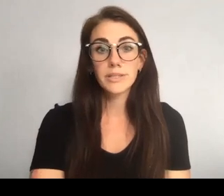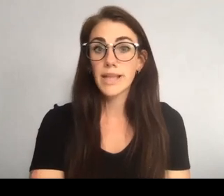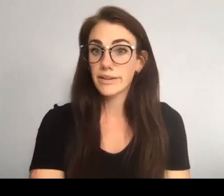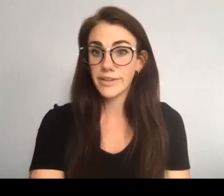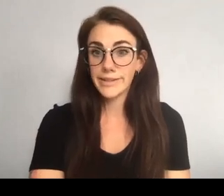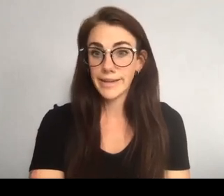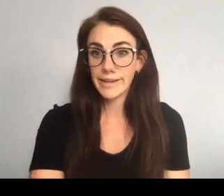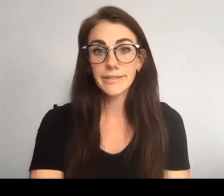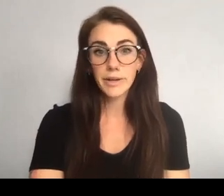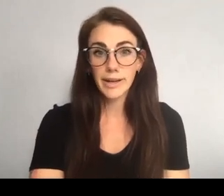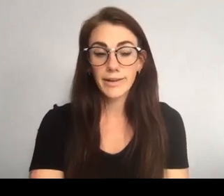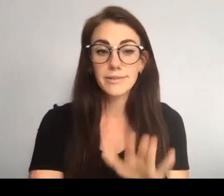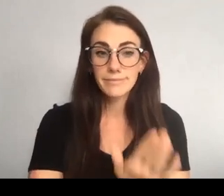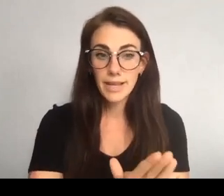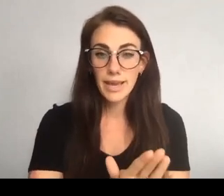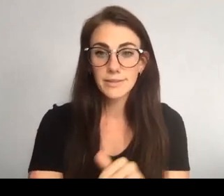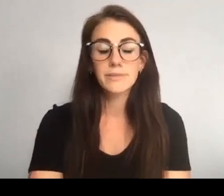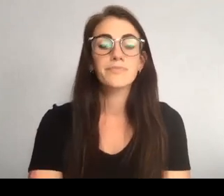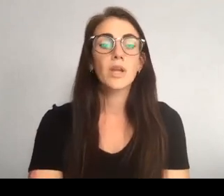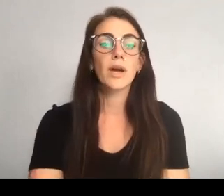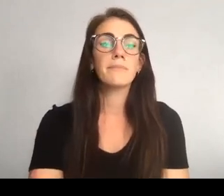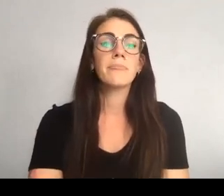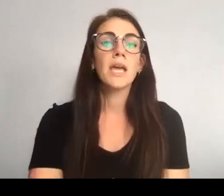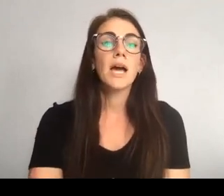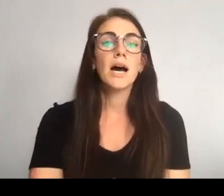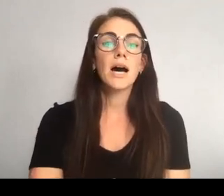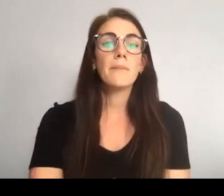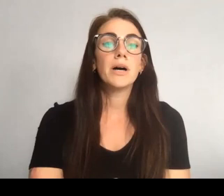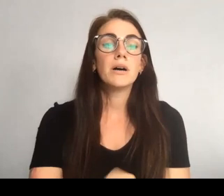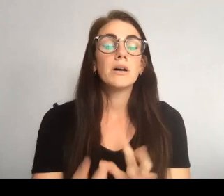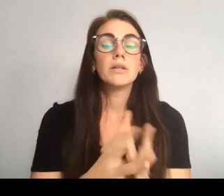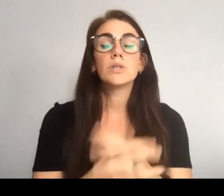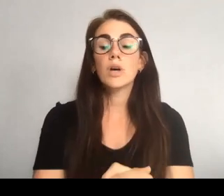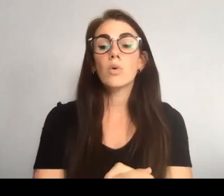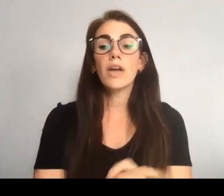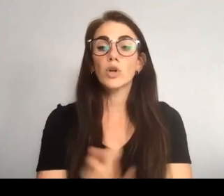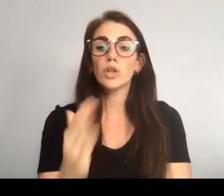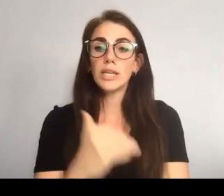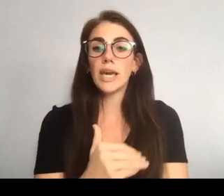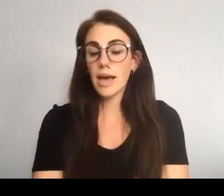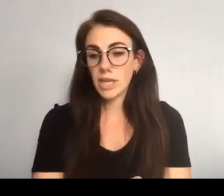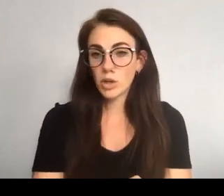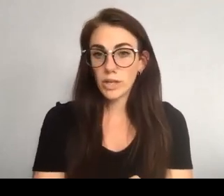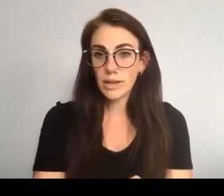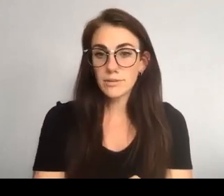is not a vegan cake sorry guys, eggs. Ok, ummm so if you're looking at the ingredients